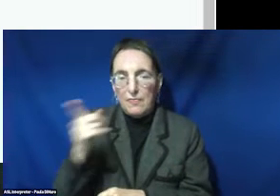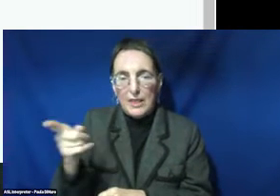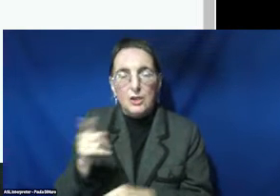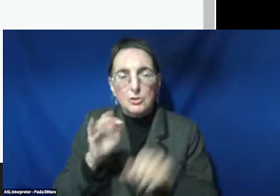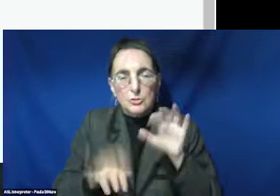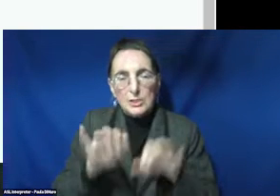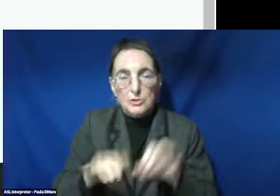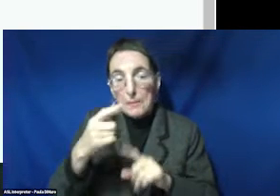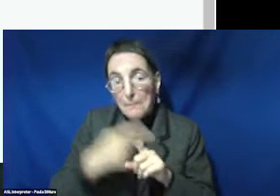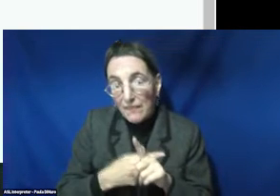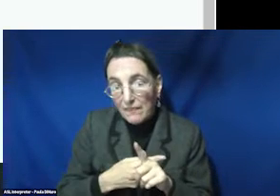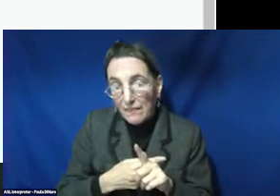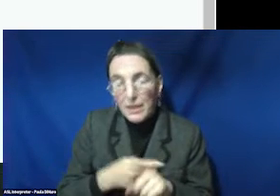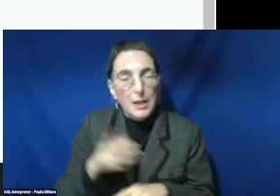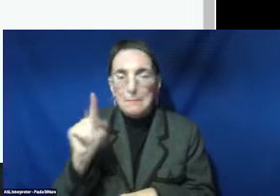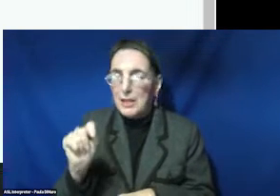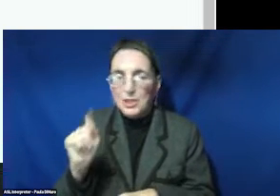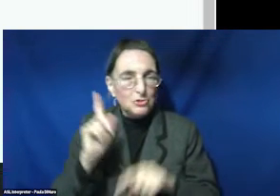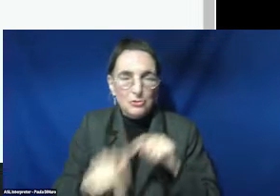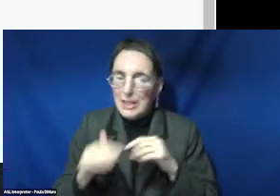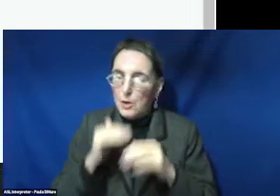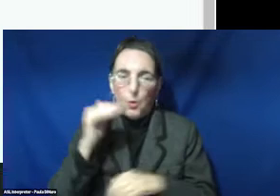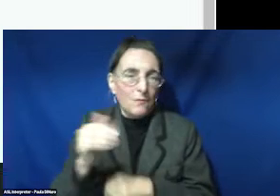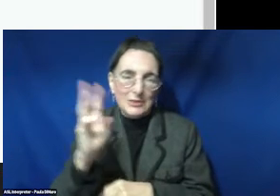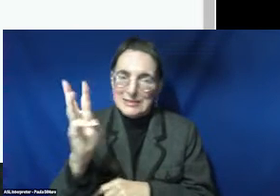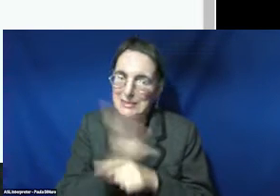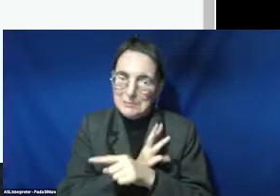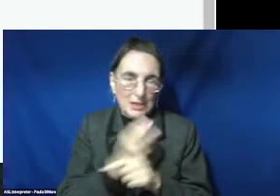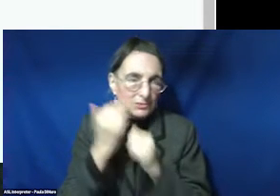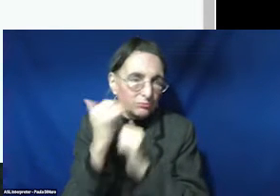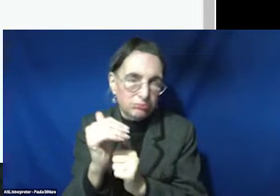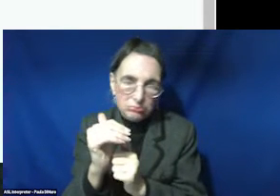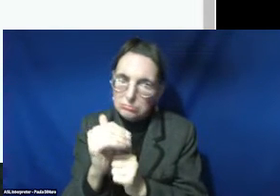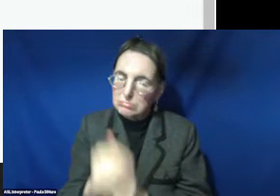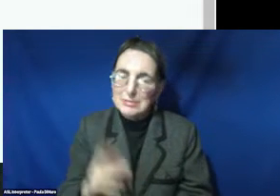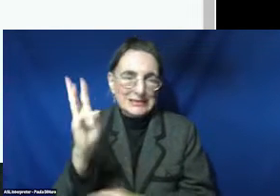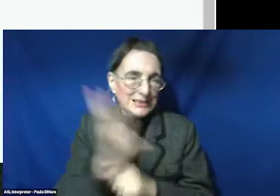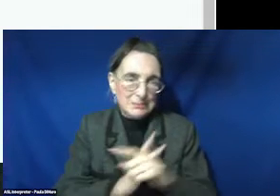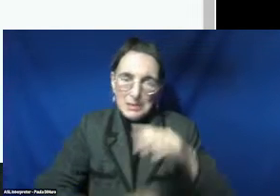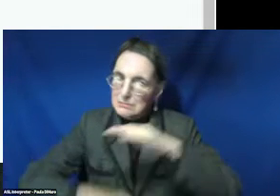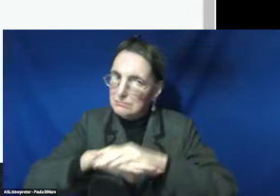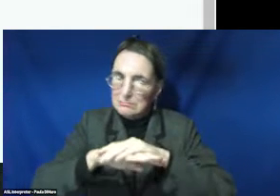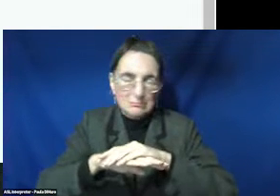But you cannot exceed six months. So that is a business rule here. So six months is the max that you can enter.